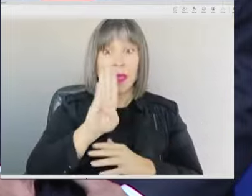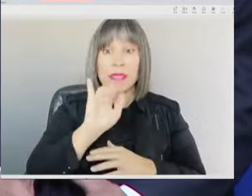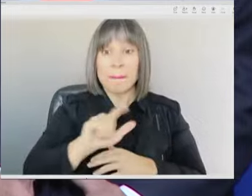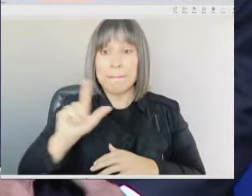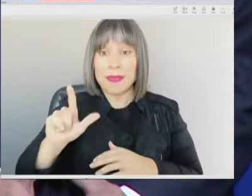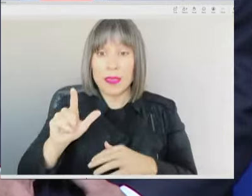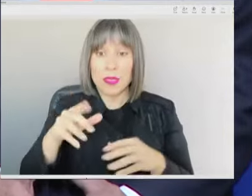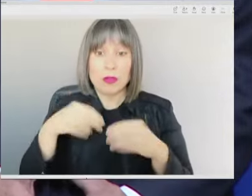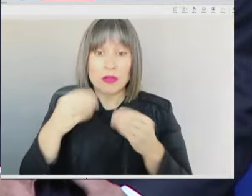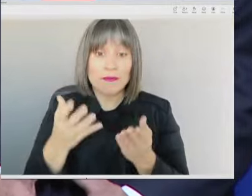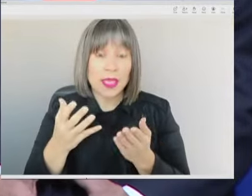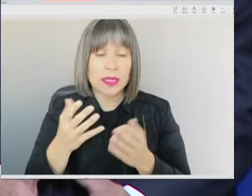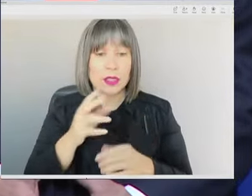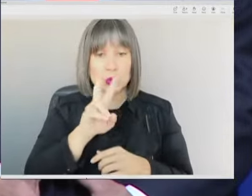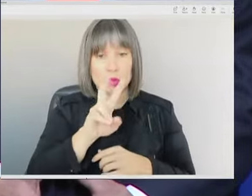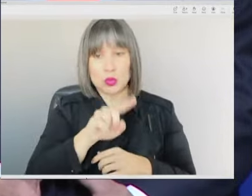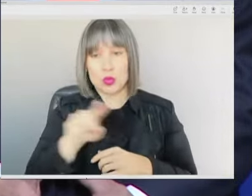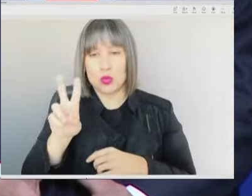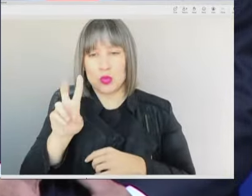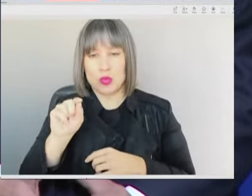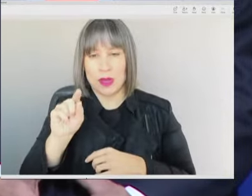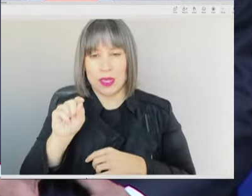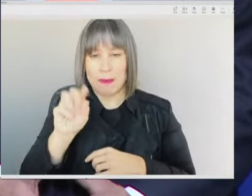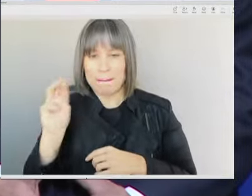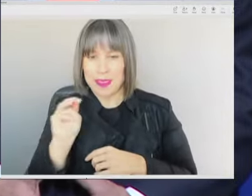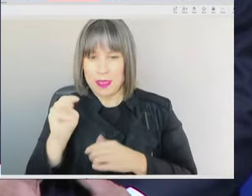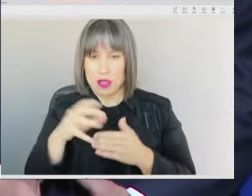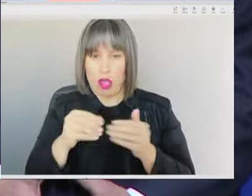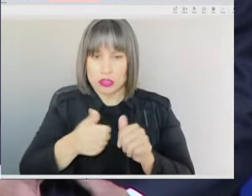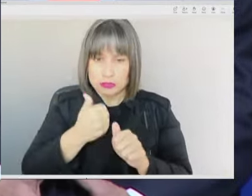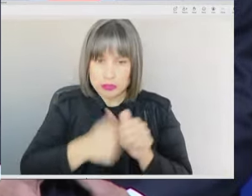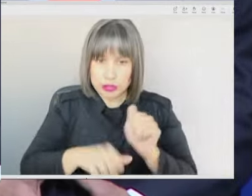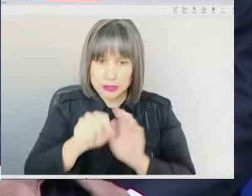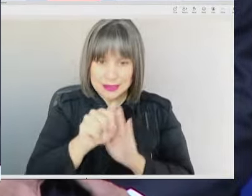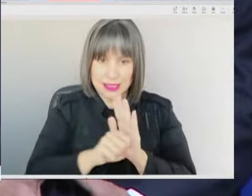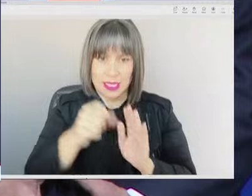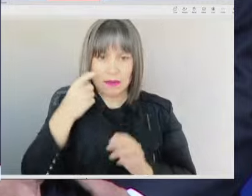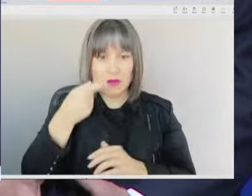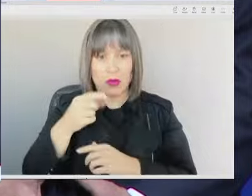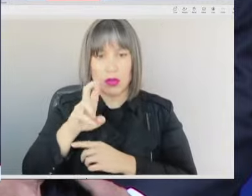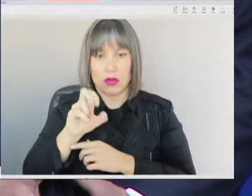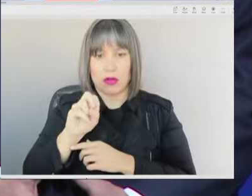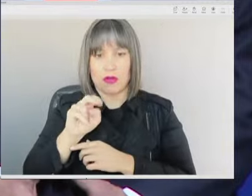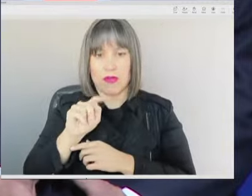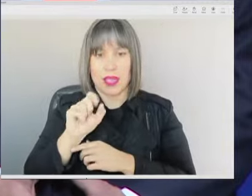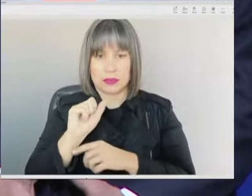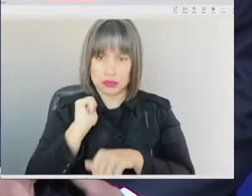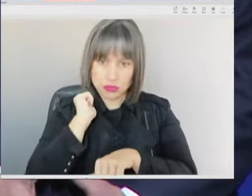two to $20 million per state for grants to implement community engagement requirements.